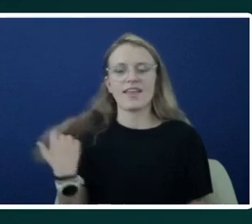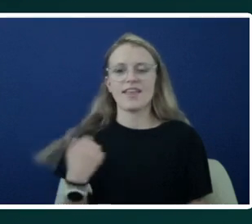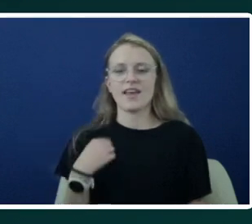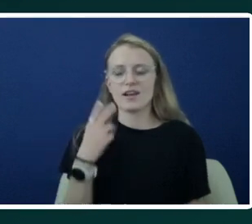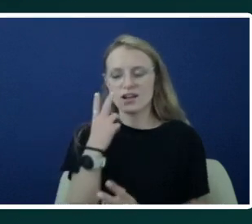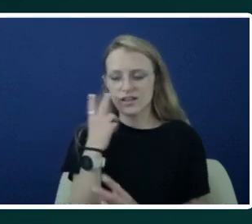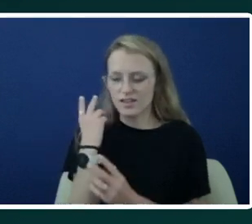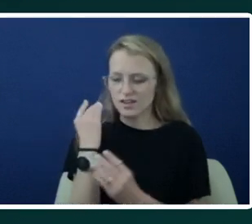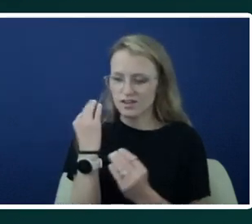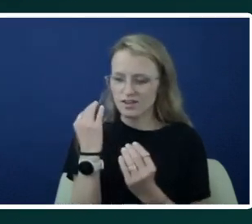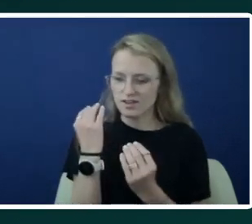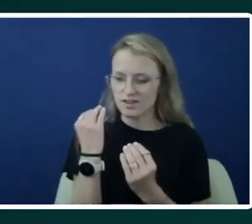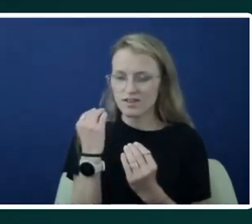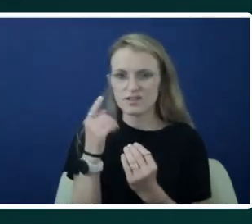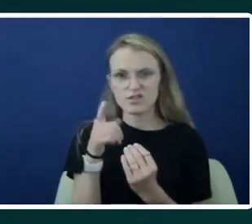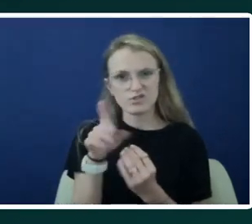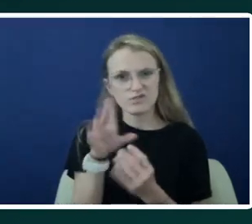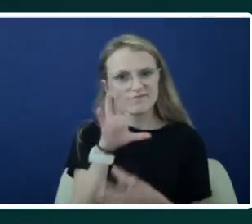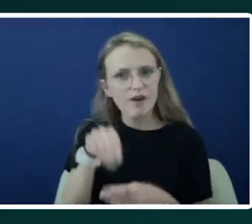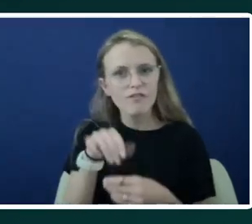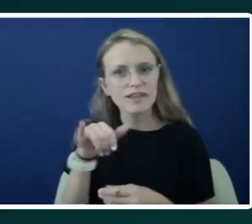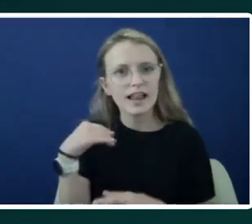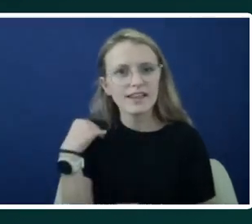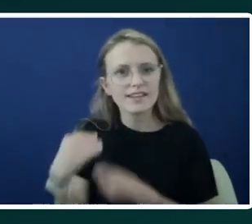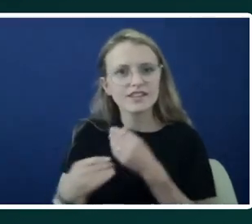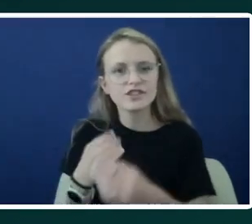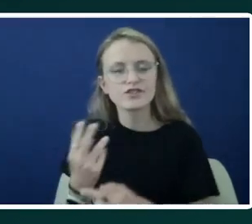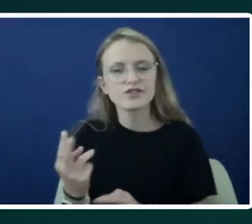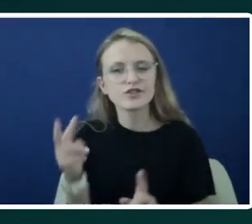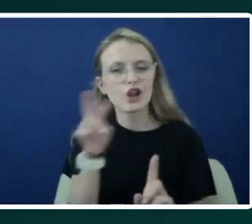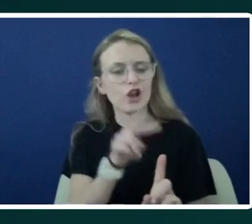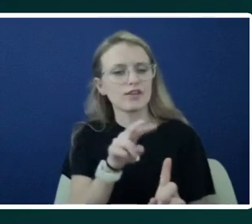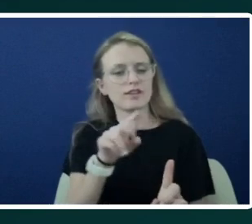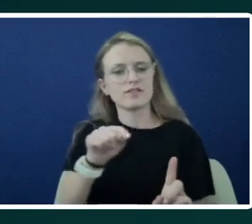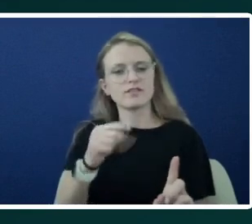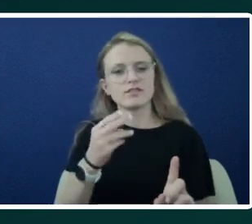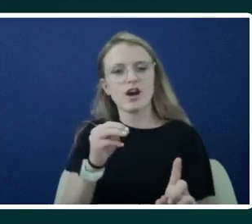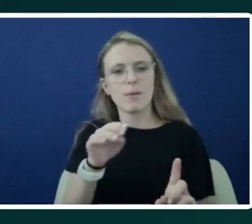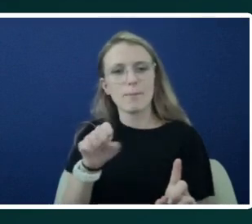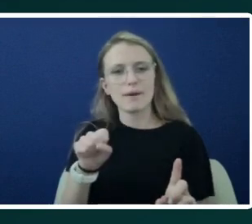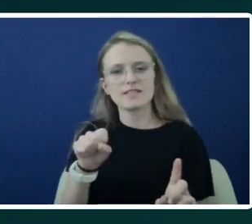of the lineage too, right? Like, looking at Thomas W. Hunster's work at the world's fair and hearing